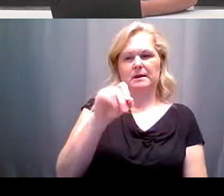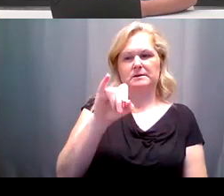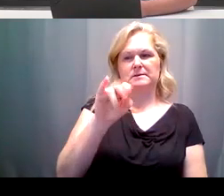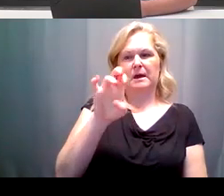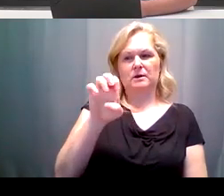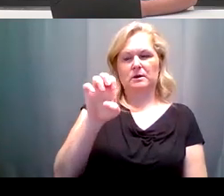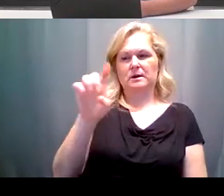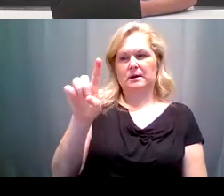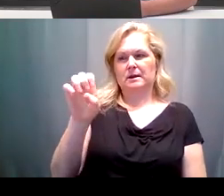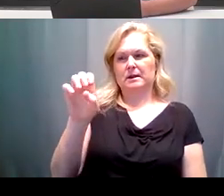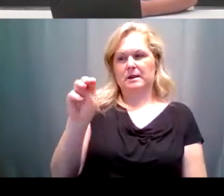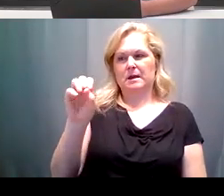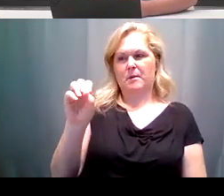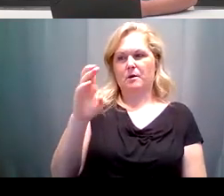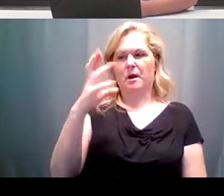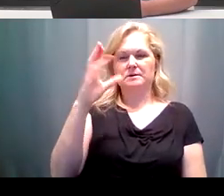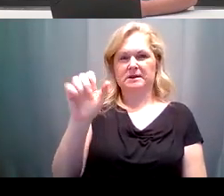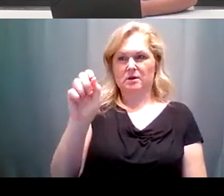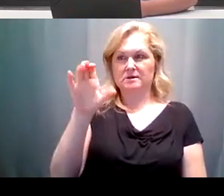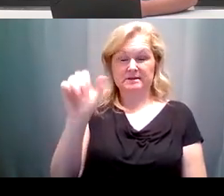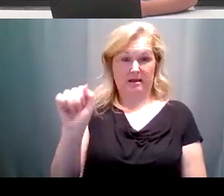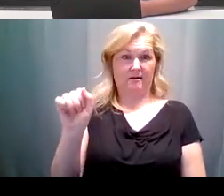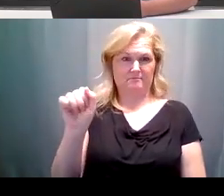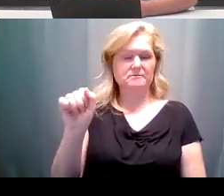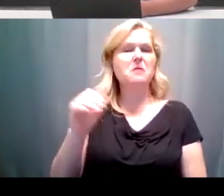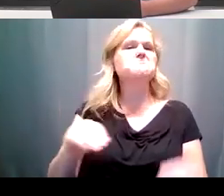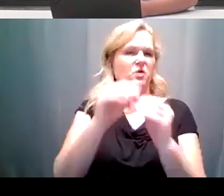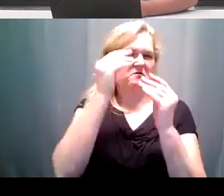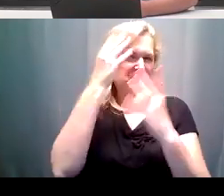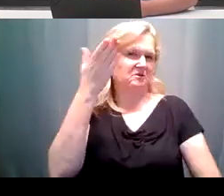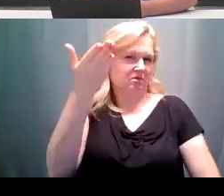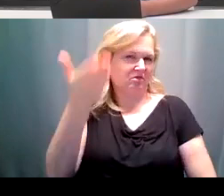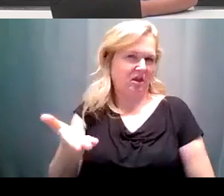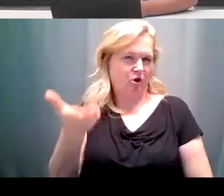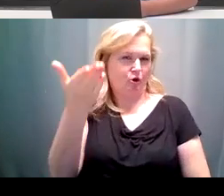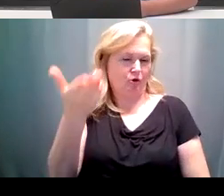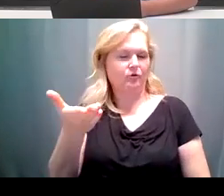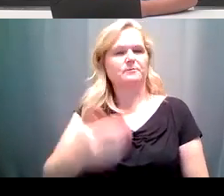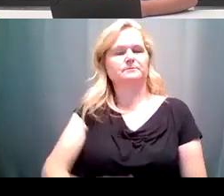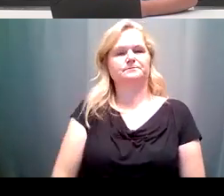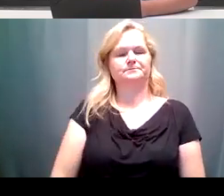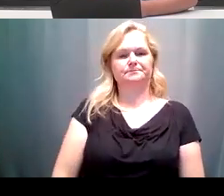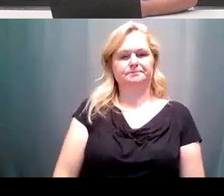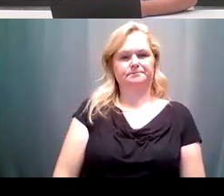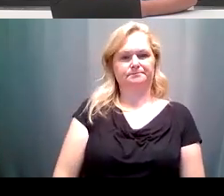And you can visit inspiredemocracy.ca and Elections Canada for all your resources